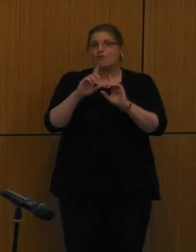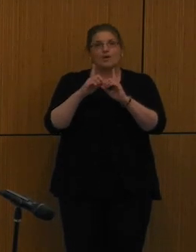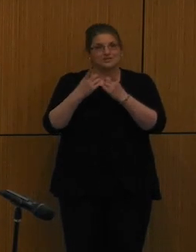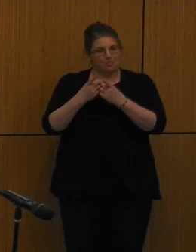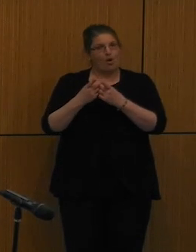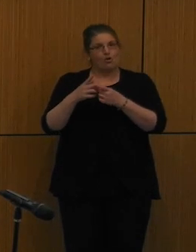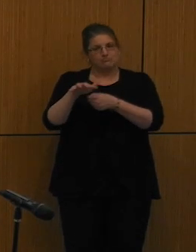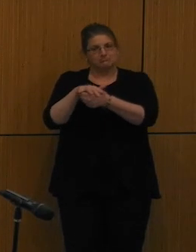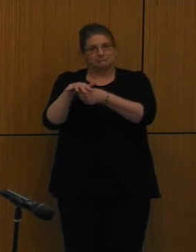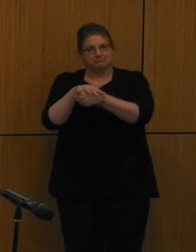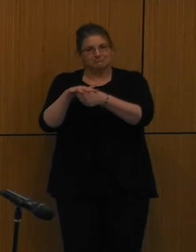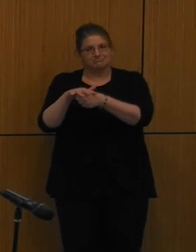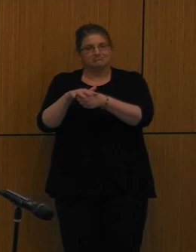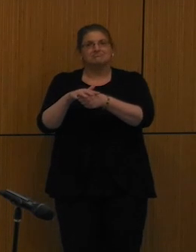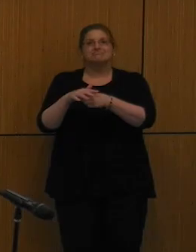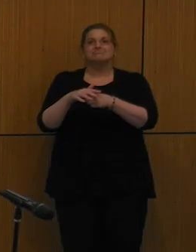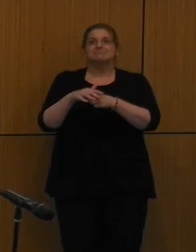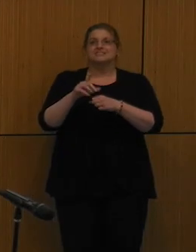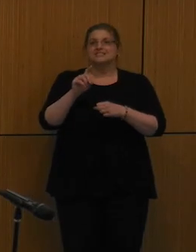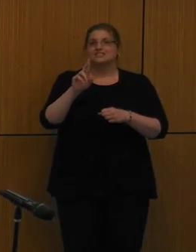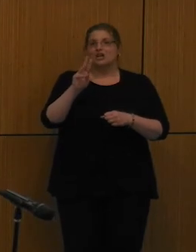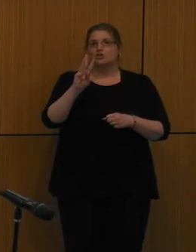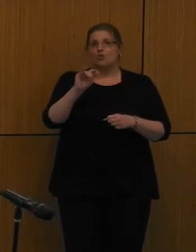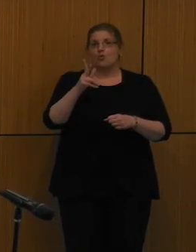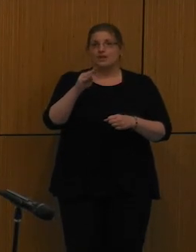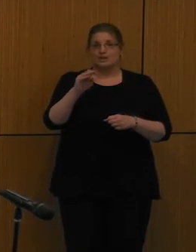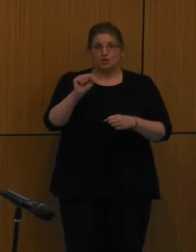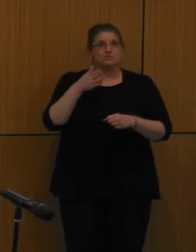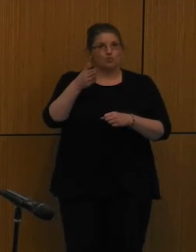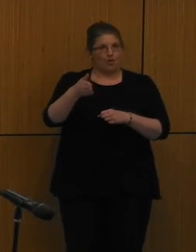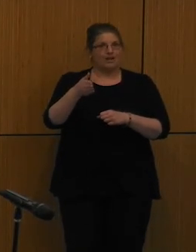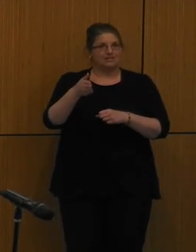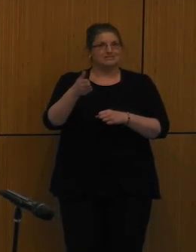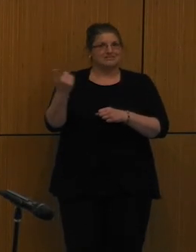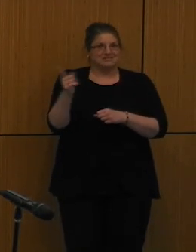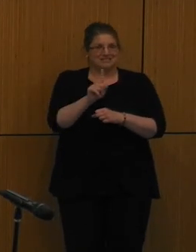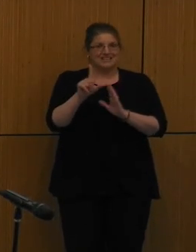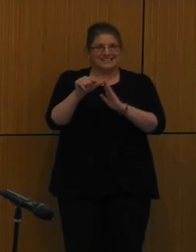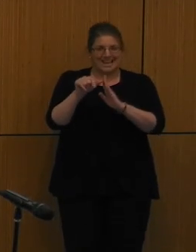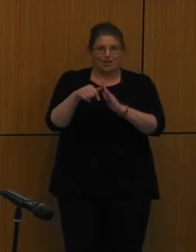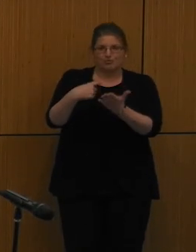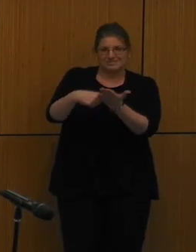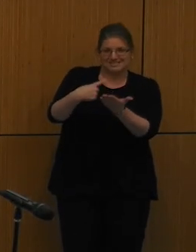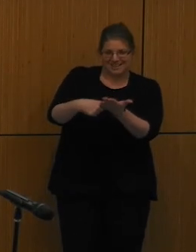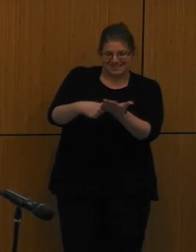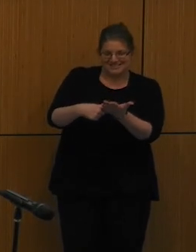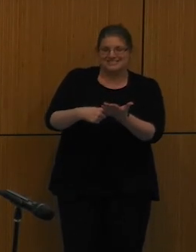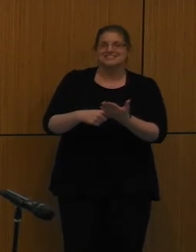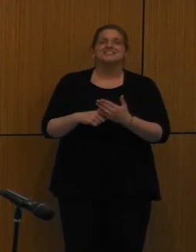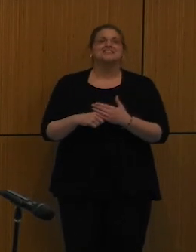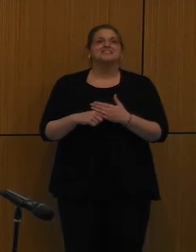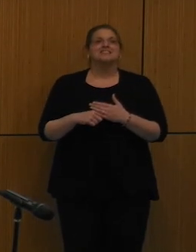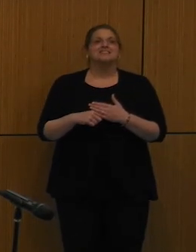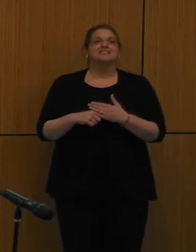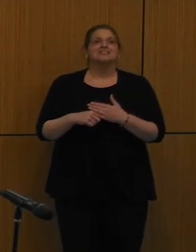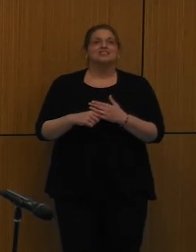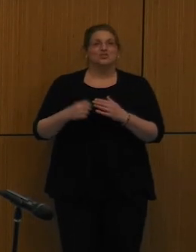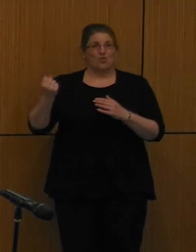that it's actually run by Doctor Williams, who will be talking about it, and, about some of his work with that facility in a little bit. And this is a